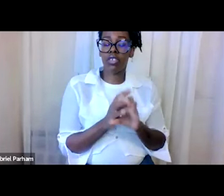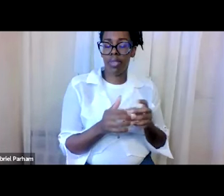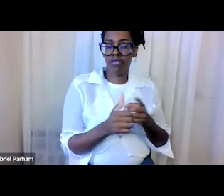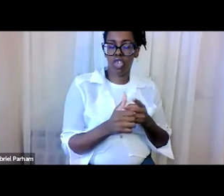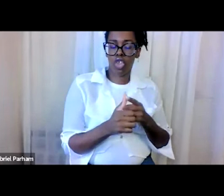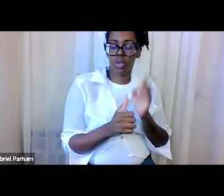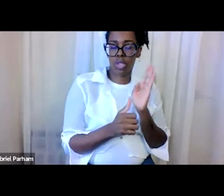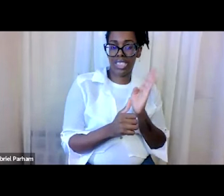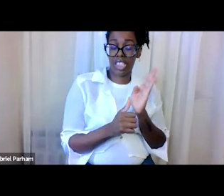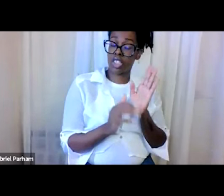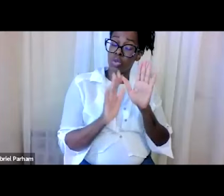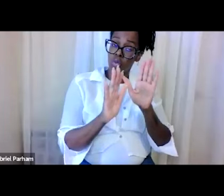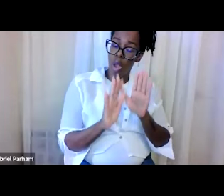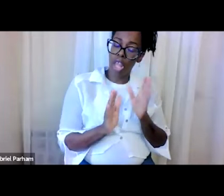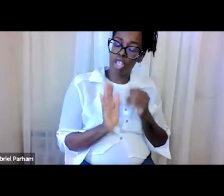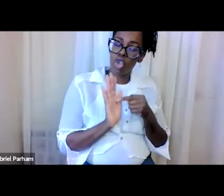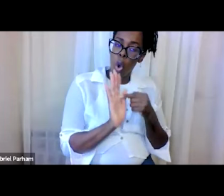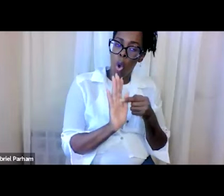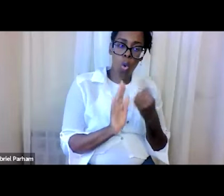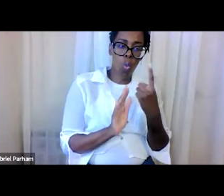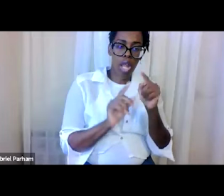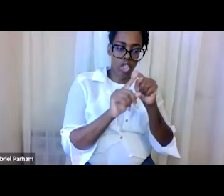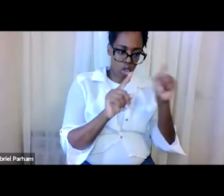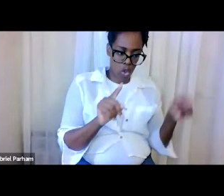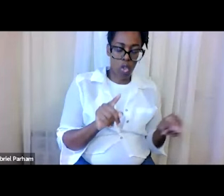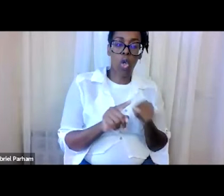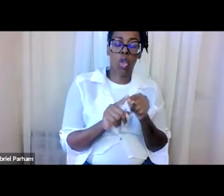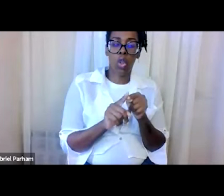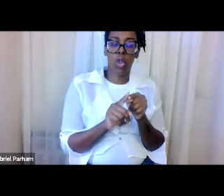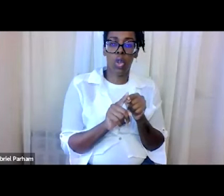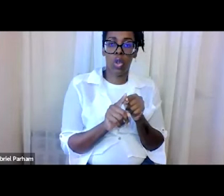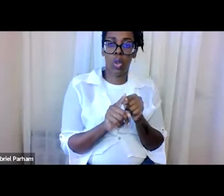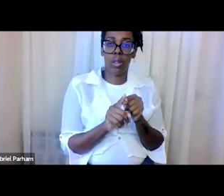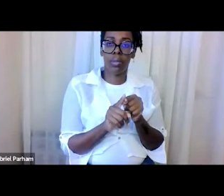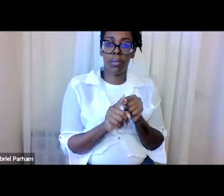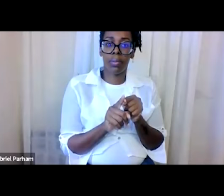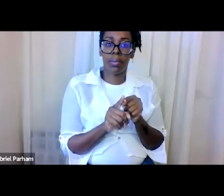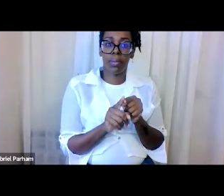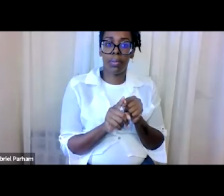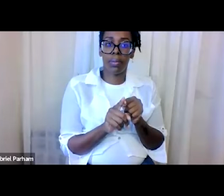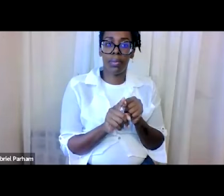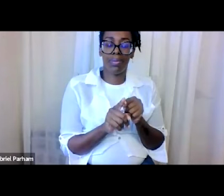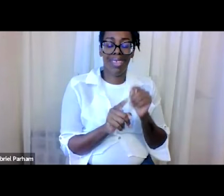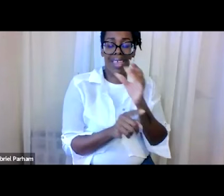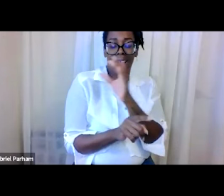it showed in that one circle that the examples given on the above half or clinical issues on the bottom half